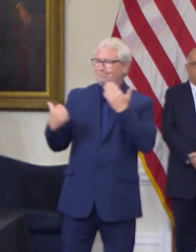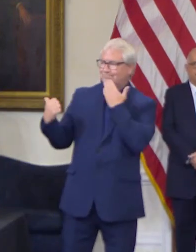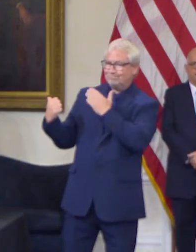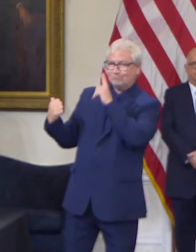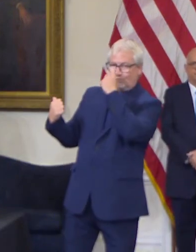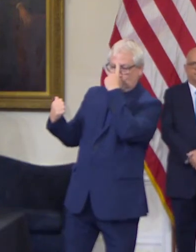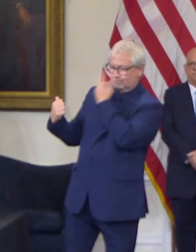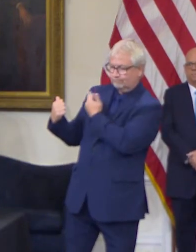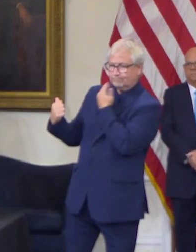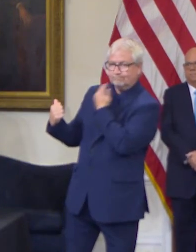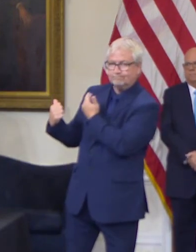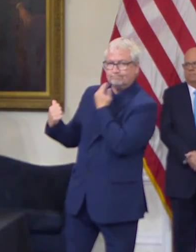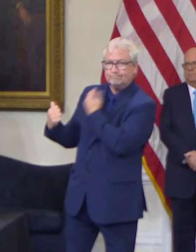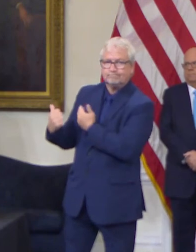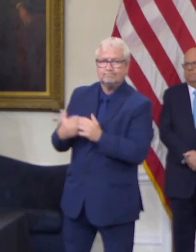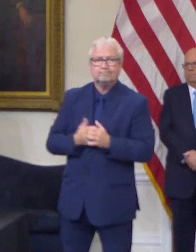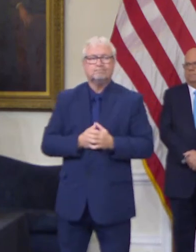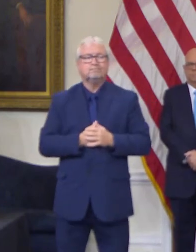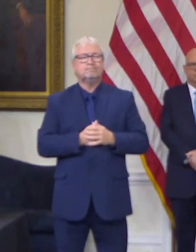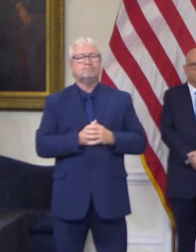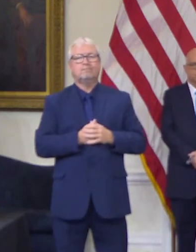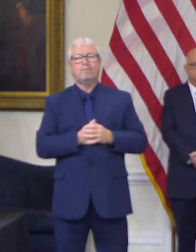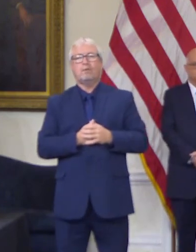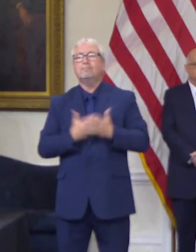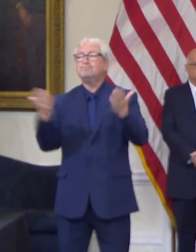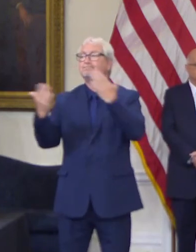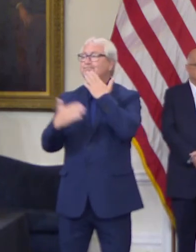. DENNIS SCHRADER: Thank you, Governor. Good afternoon, everyone.